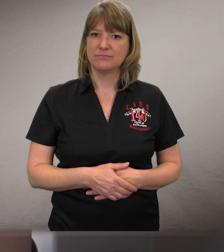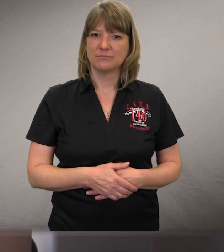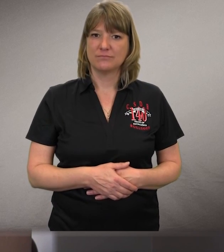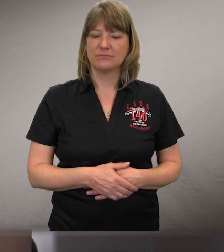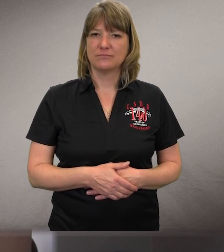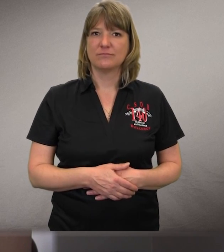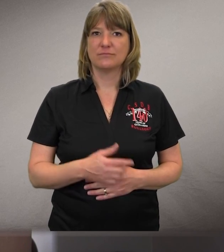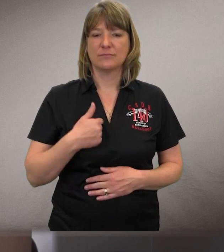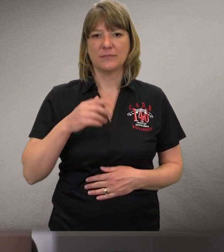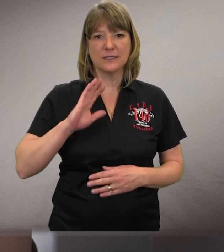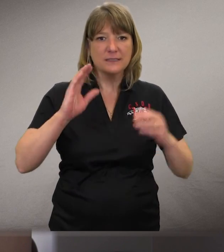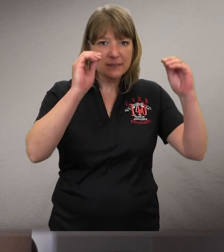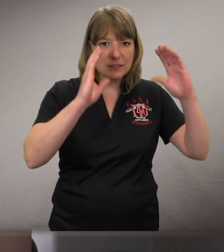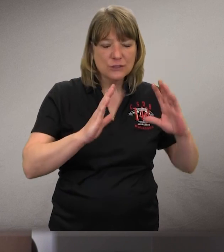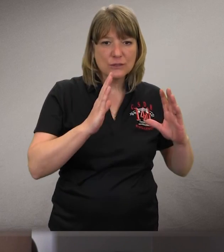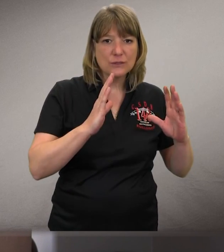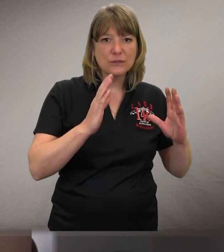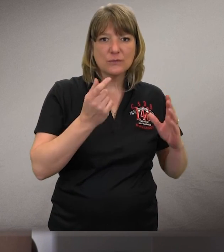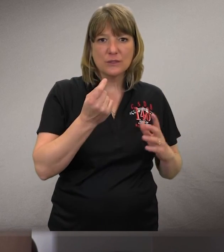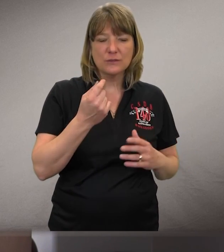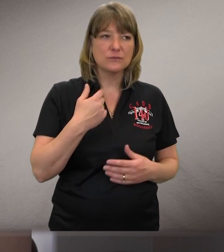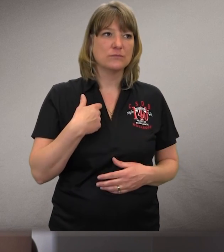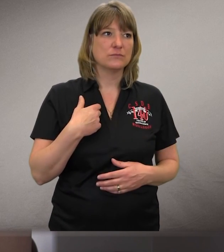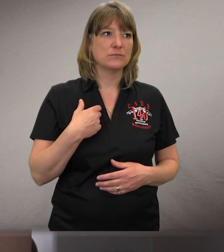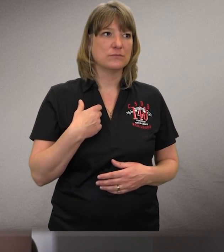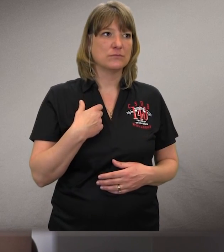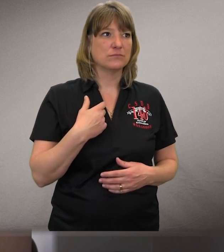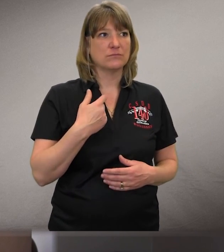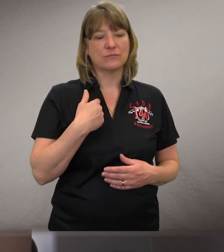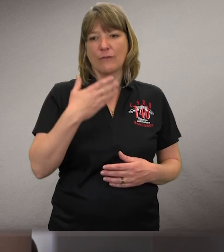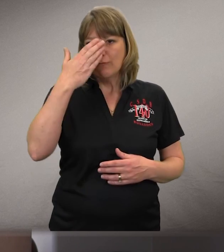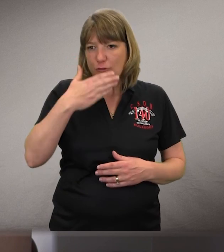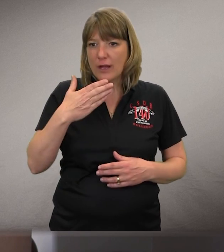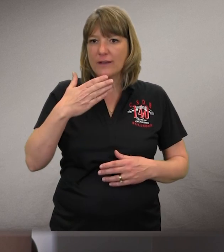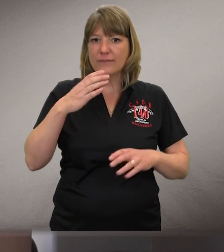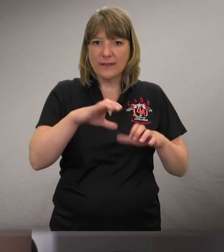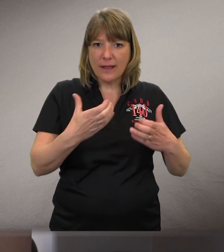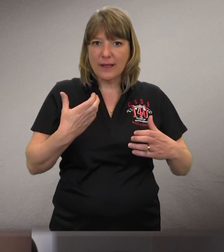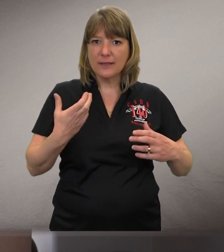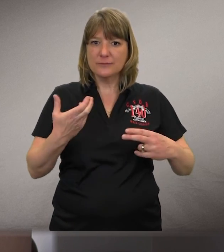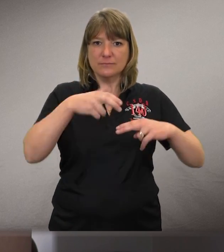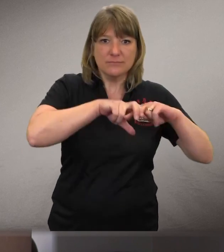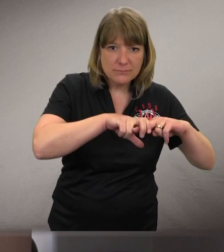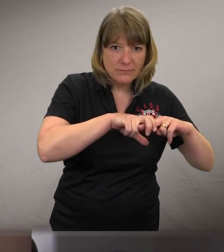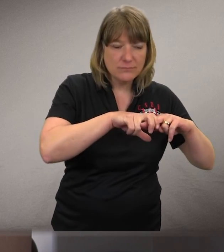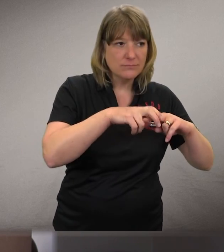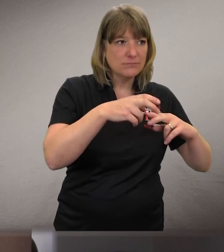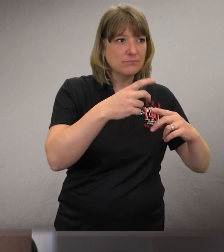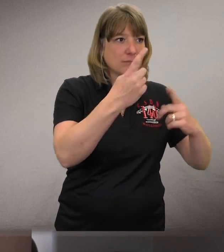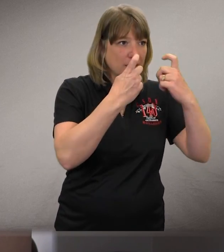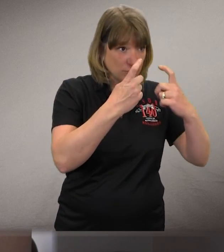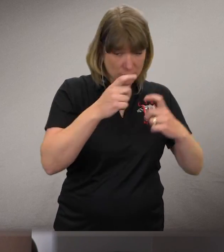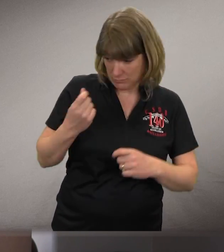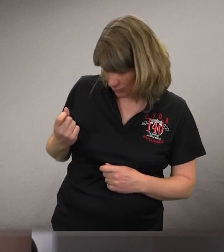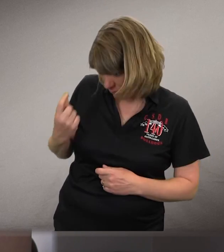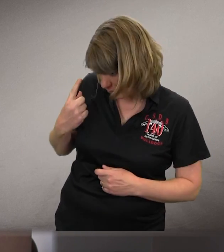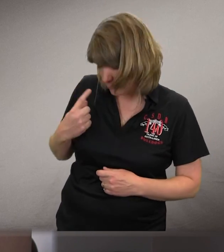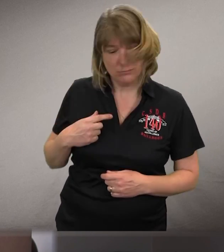I had teachers that will make sure that I'm in the front of the class, ask questions and then ask me if I understood it.